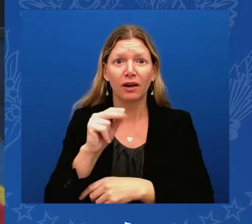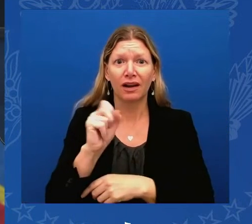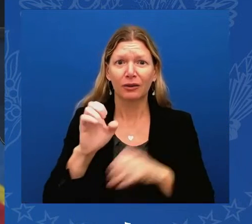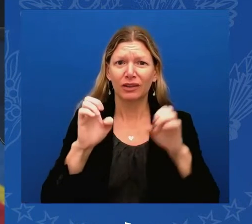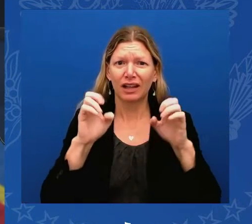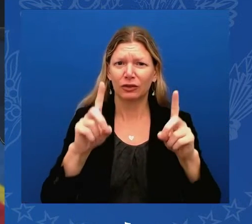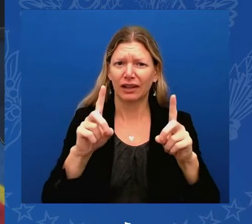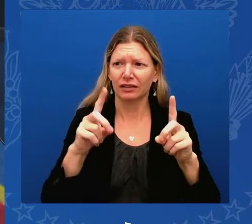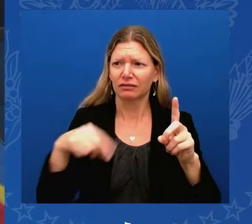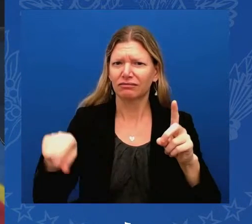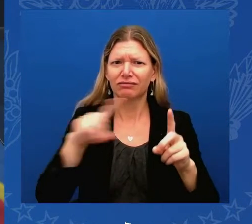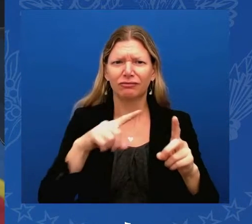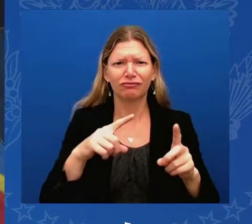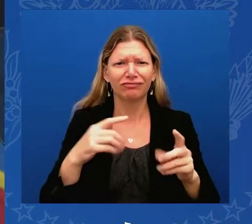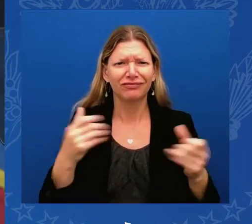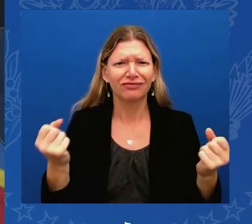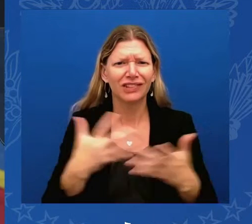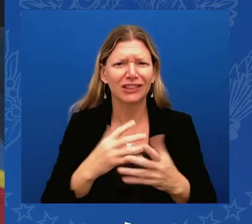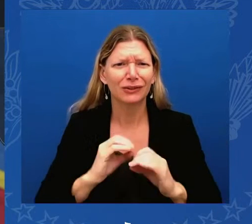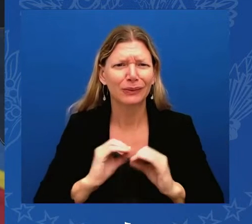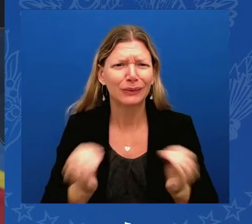Congratulations. You are Morehouse men.